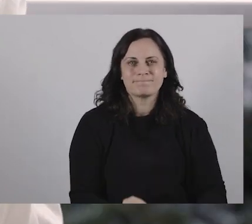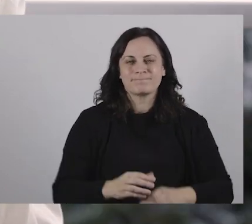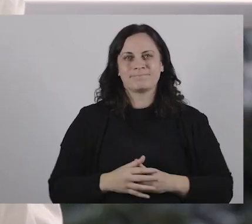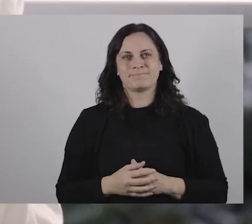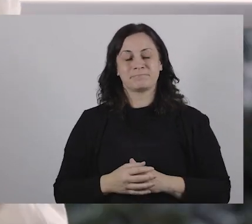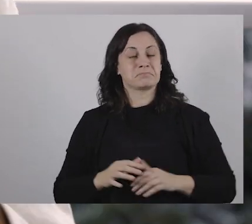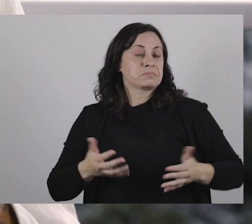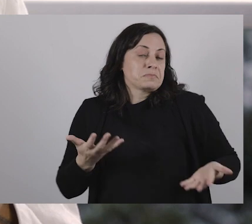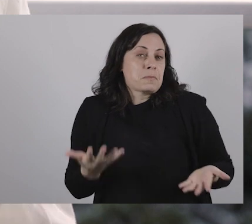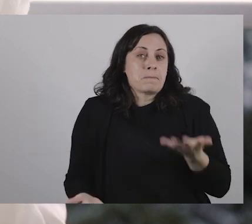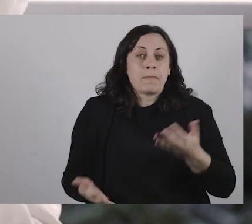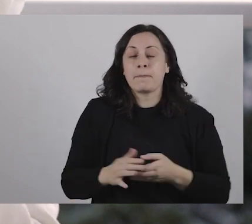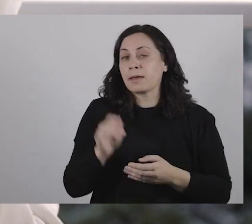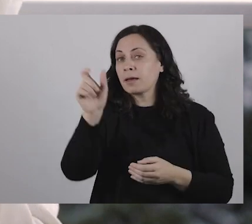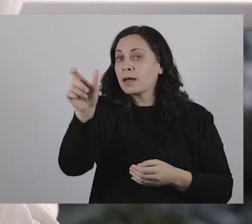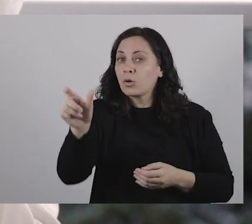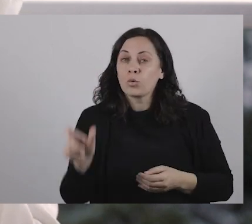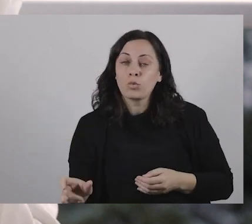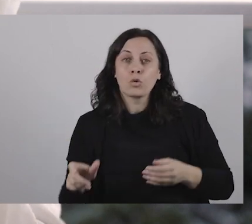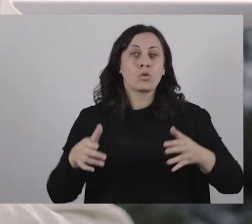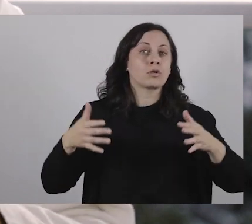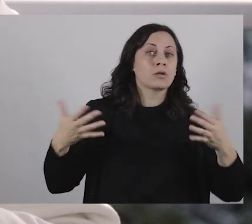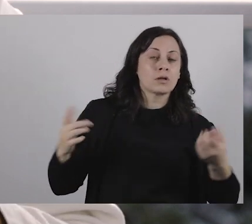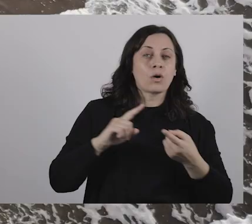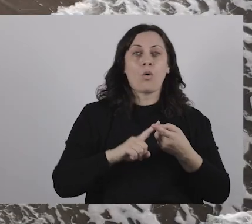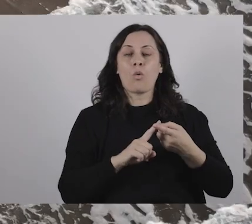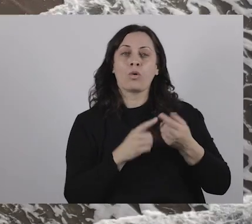So maybe some words... a tune...